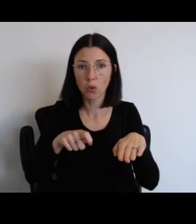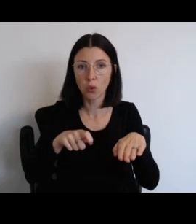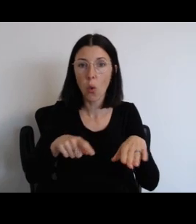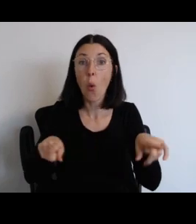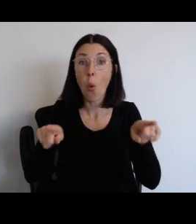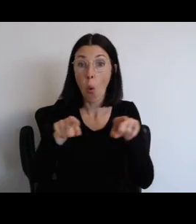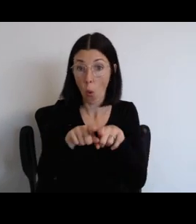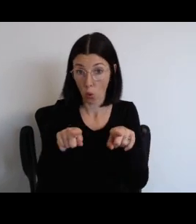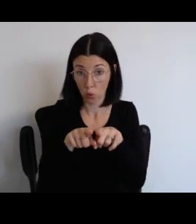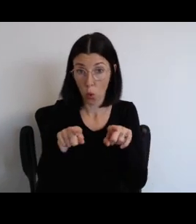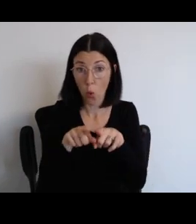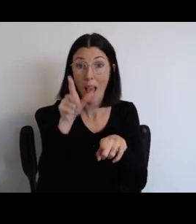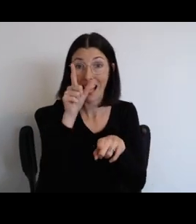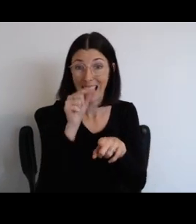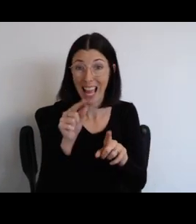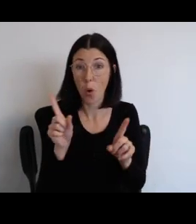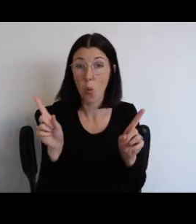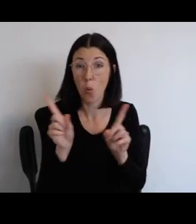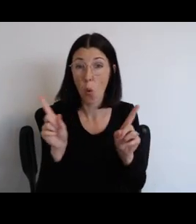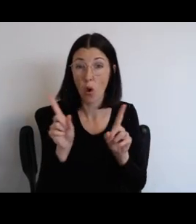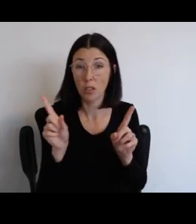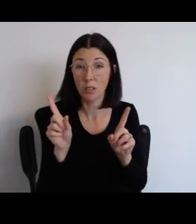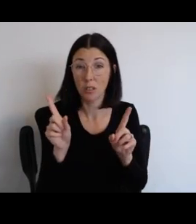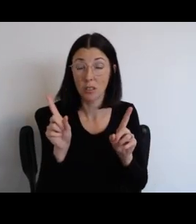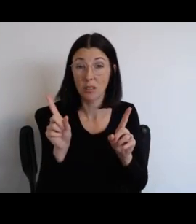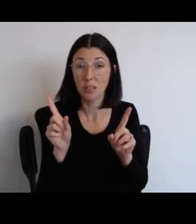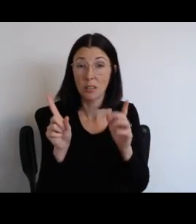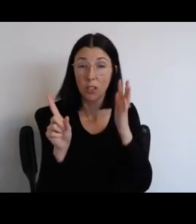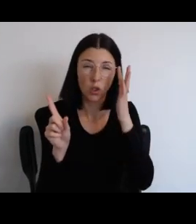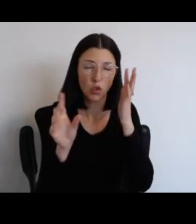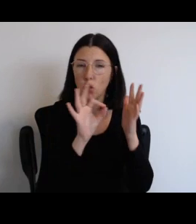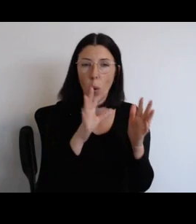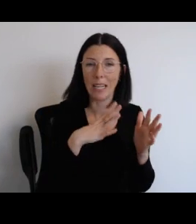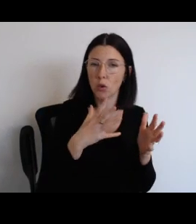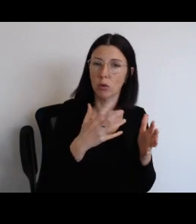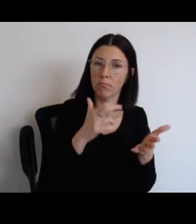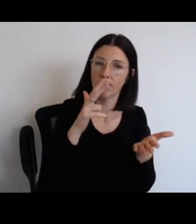or not somebody's done something um that they shouldn't have make a variation to the orders